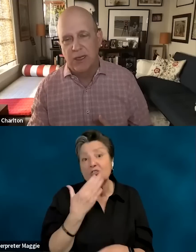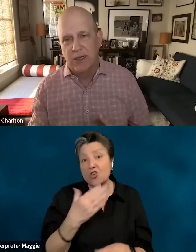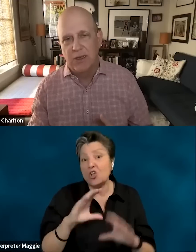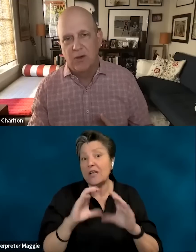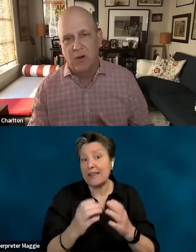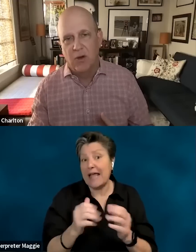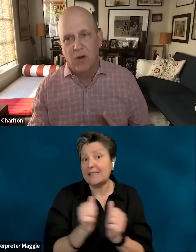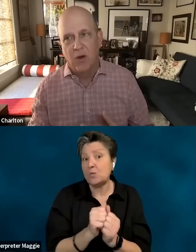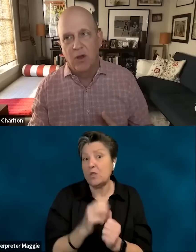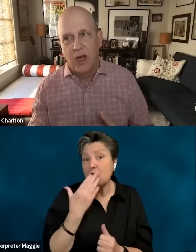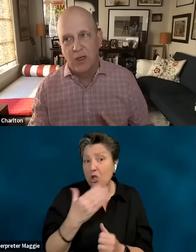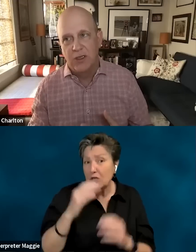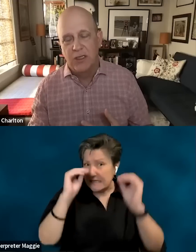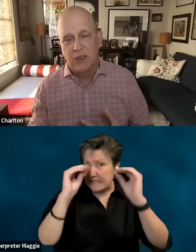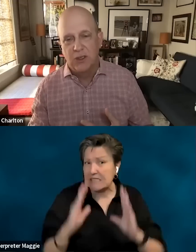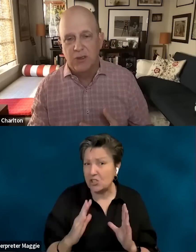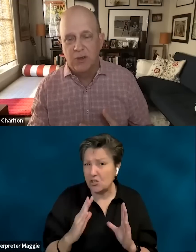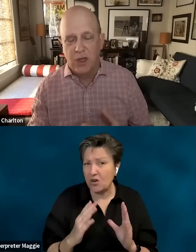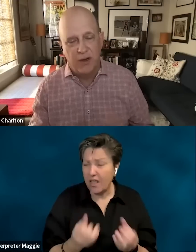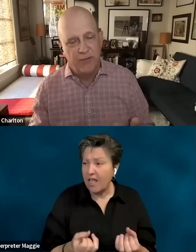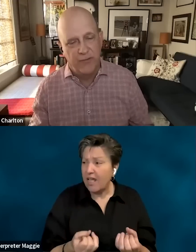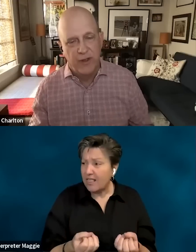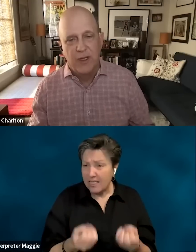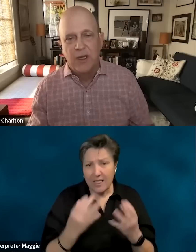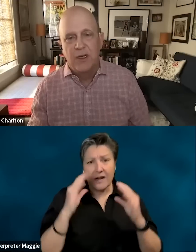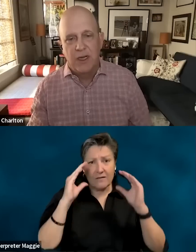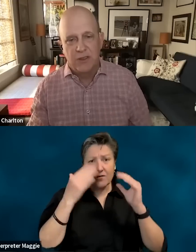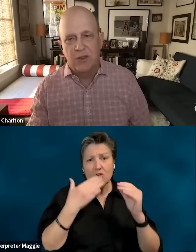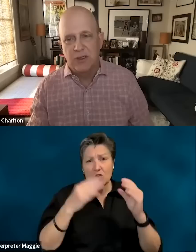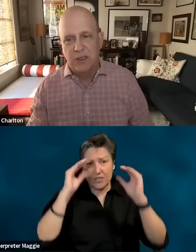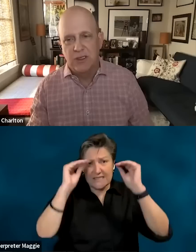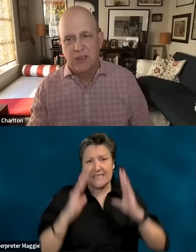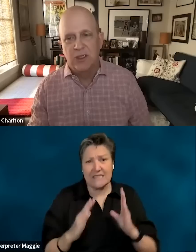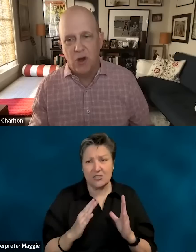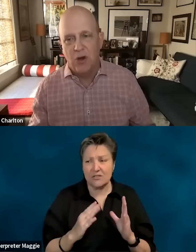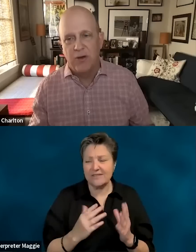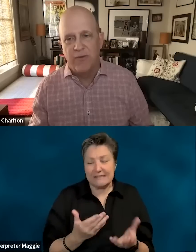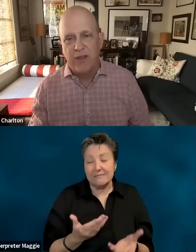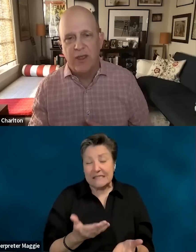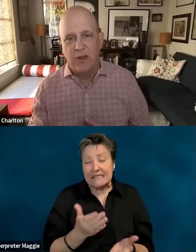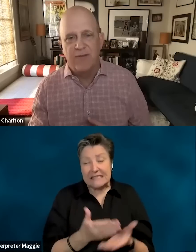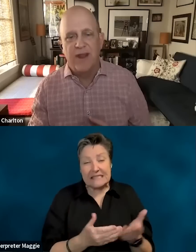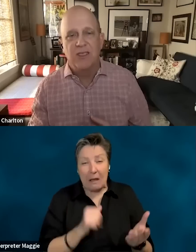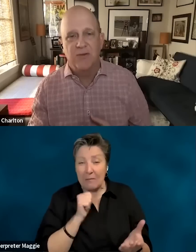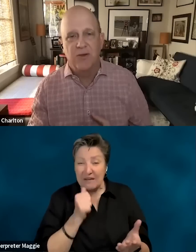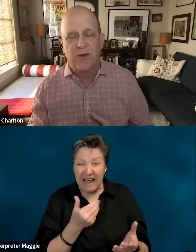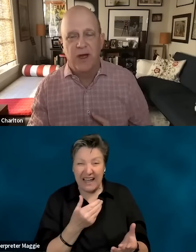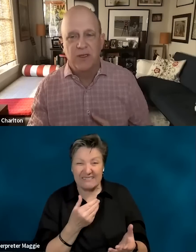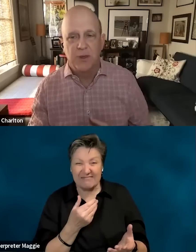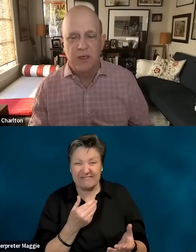and there are a lot of good teachers and there are a lot of not so good teachers. It's hard to, I think you have to ask for advice,